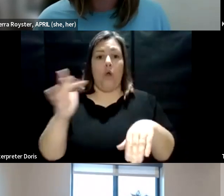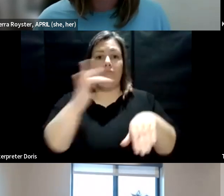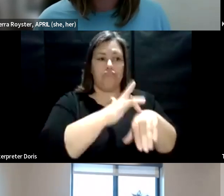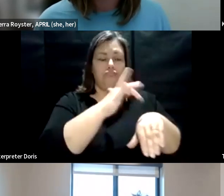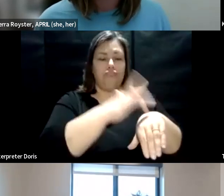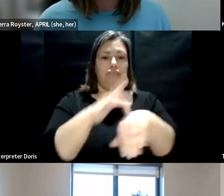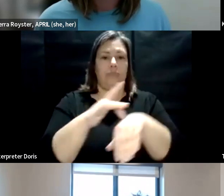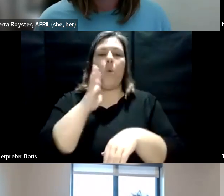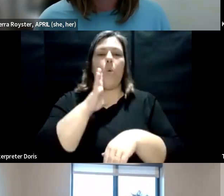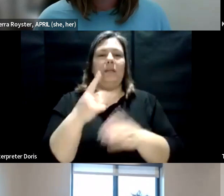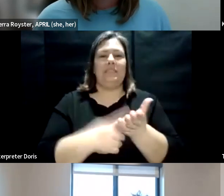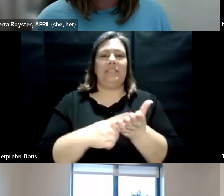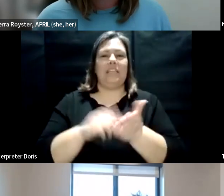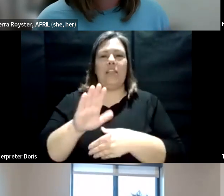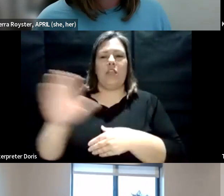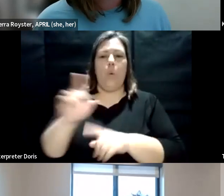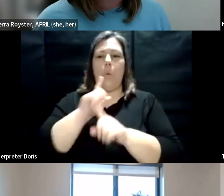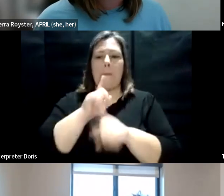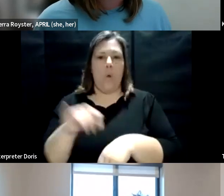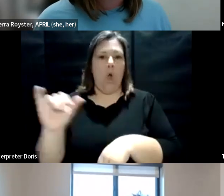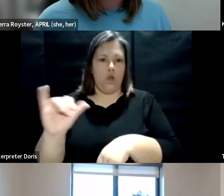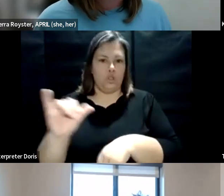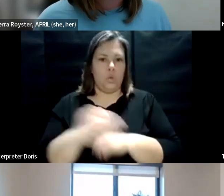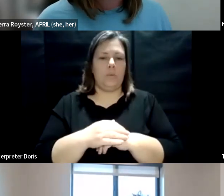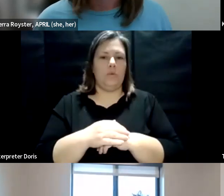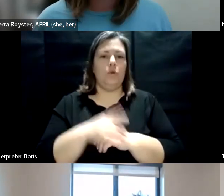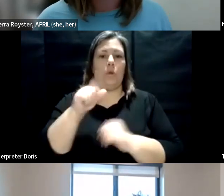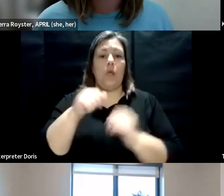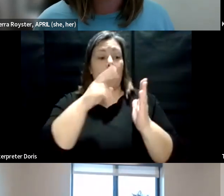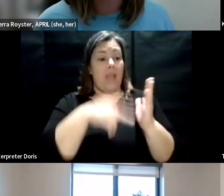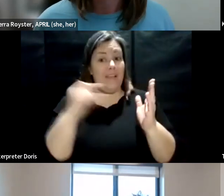We'll talk a little more about the reports in a little bit. But there's a list of where they've already been and we will talk more about the reports in a little bit.